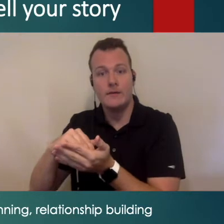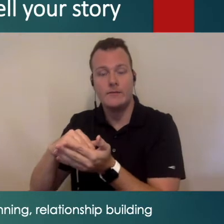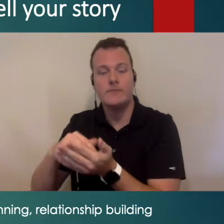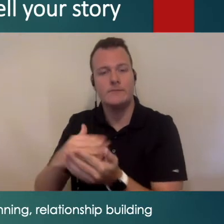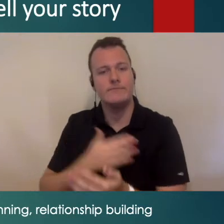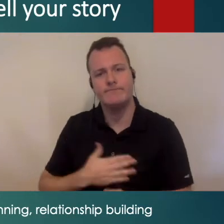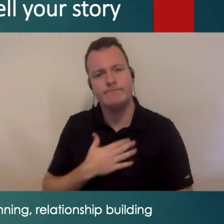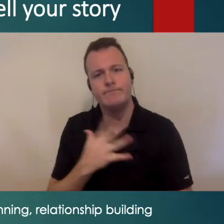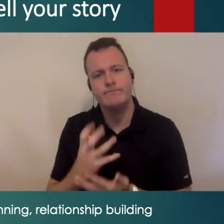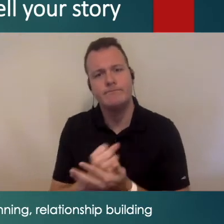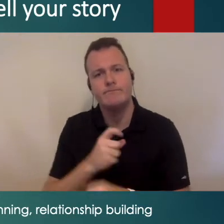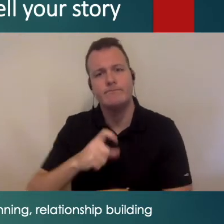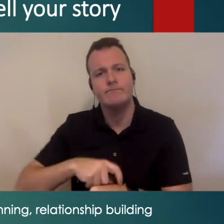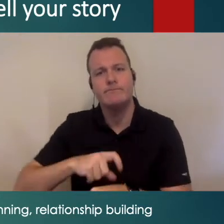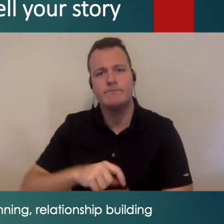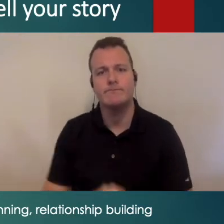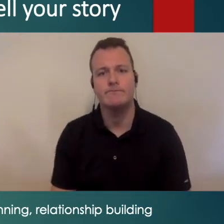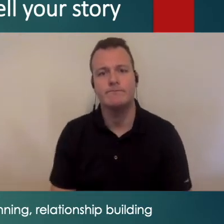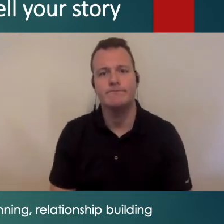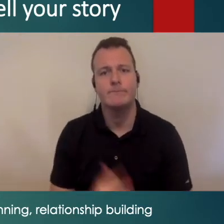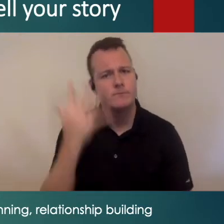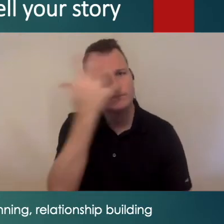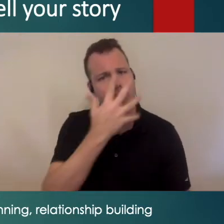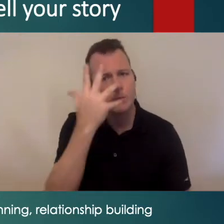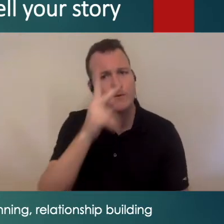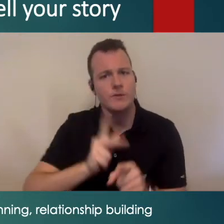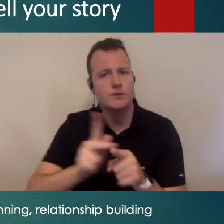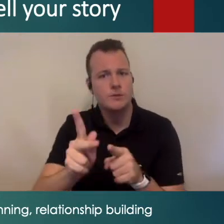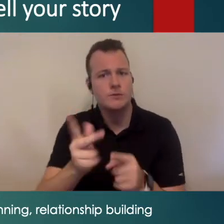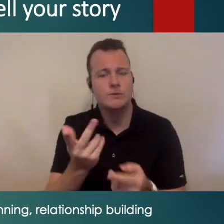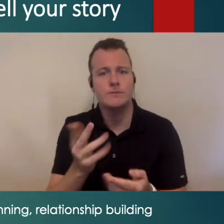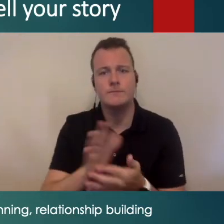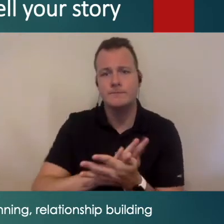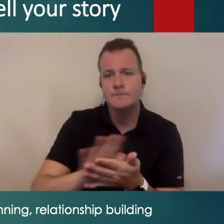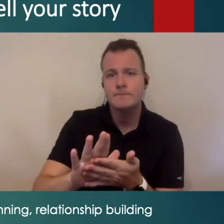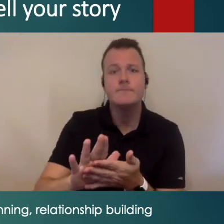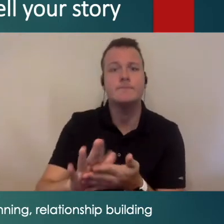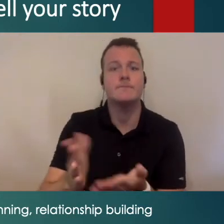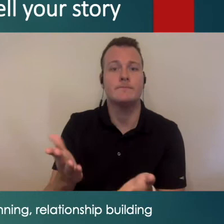take the time to do that. It looks professional, it looks nicer, and it